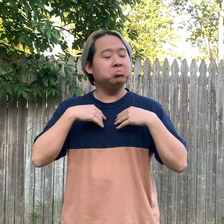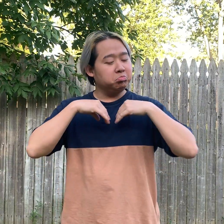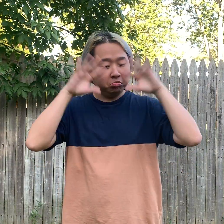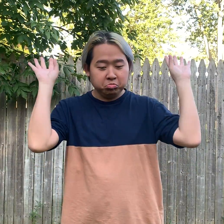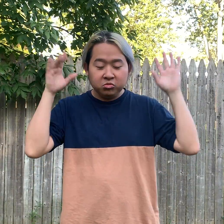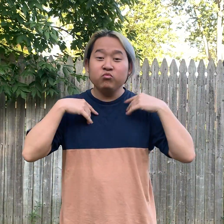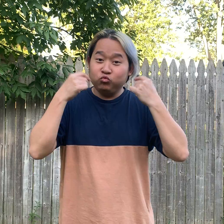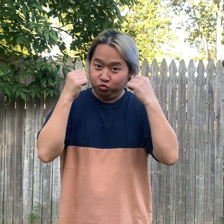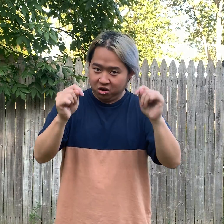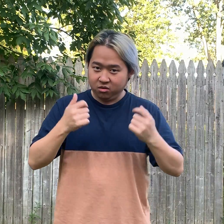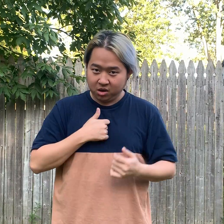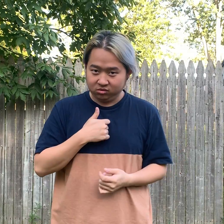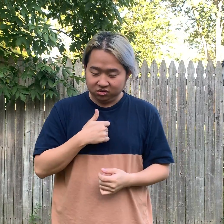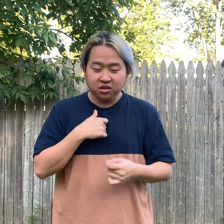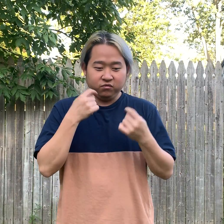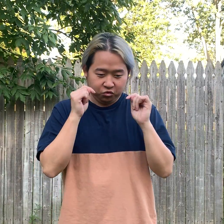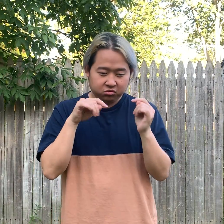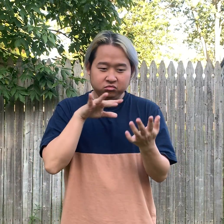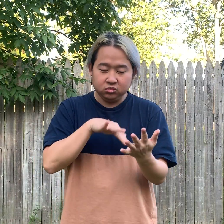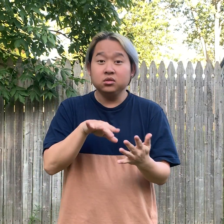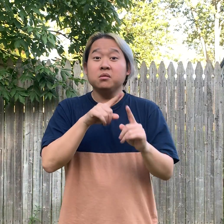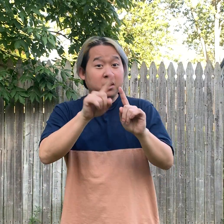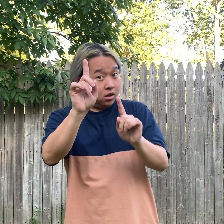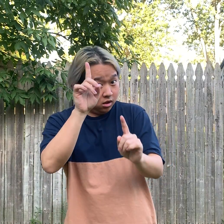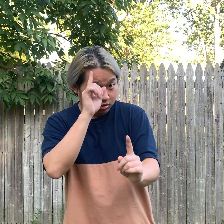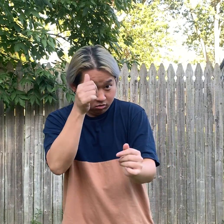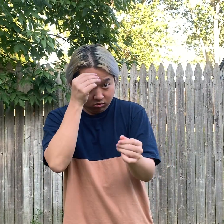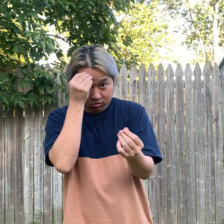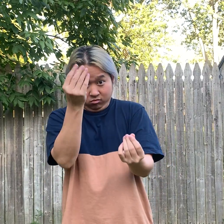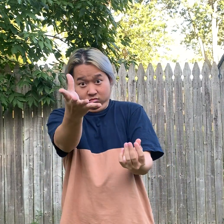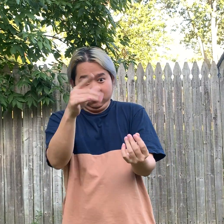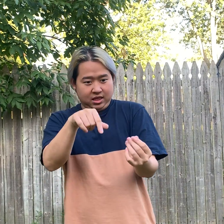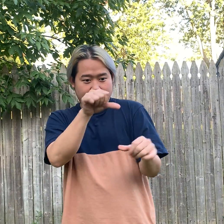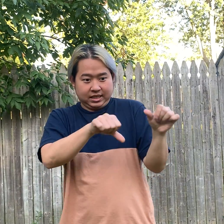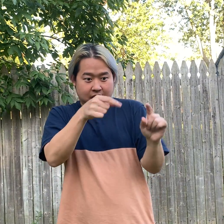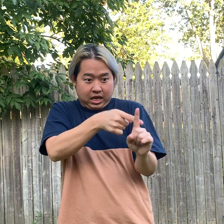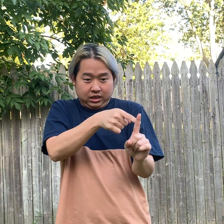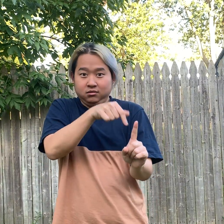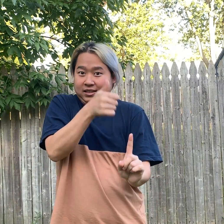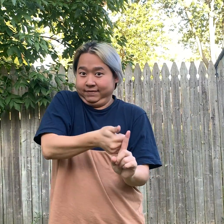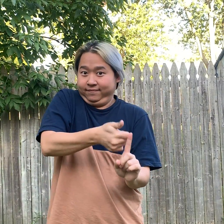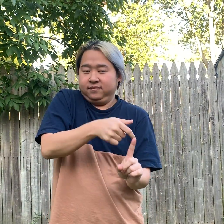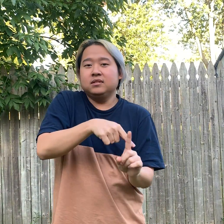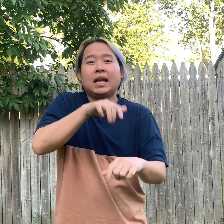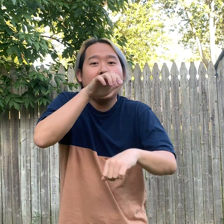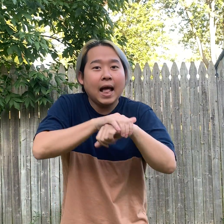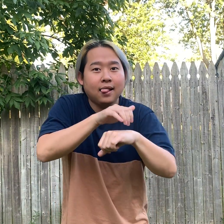But despite their concerns, I decided I was going to give this my best shot. Science courses were especially challenging